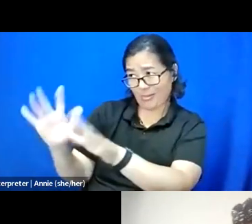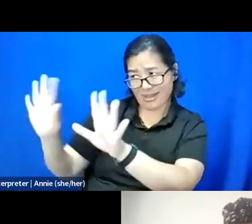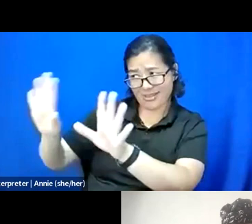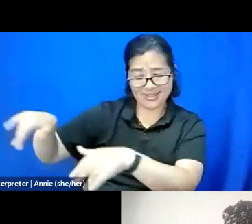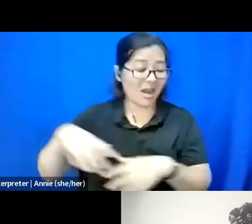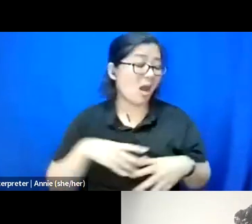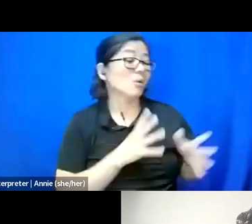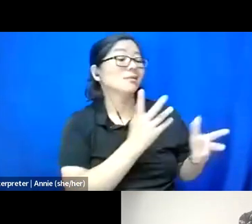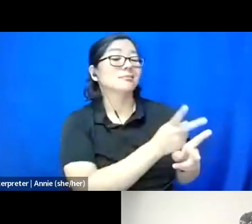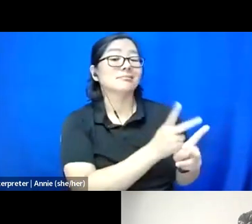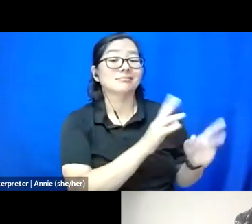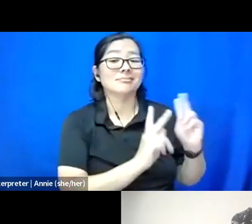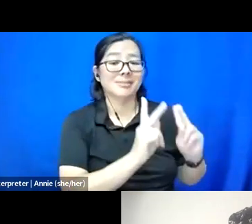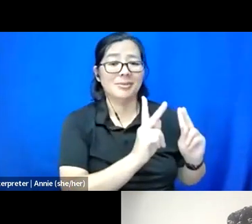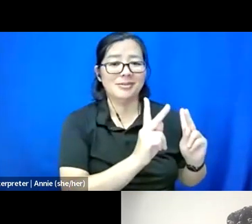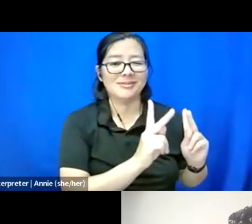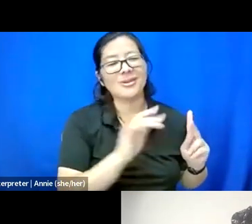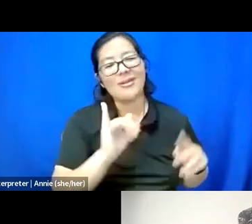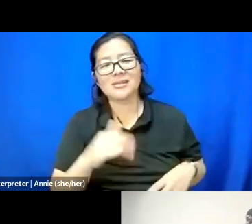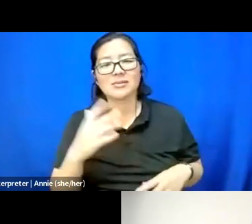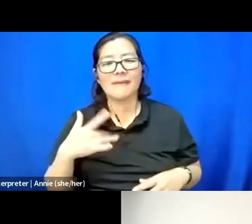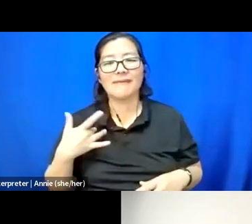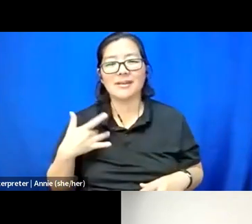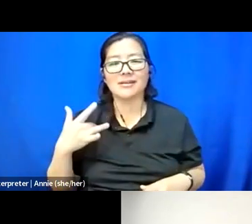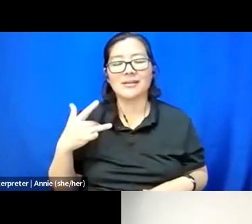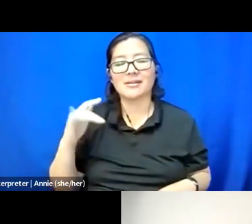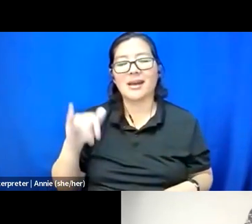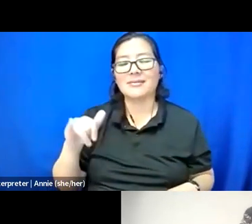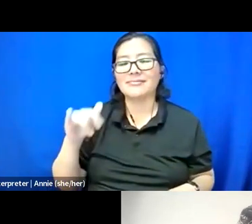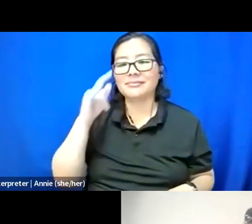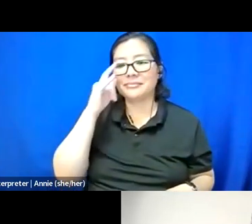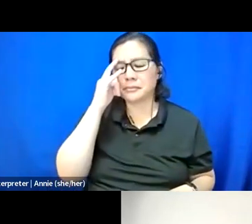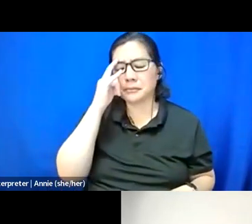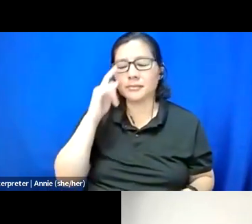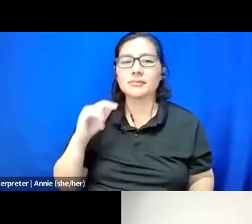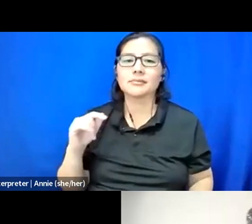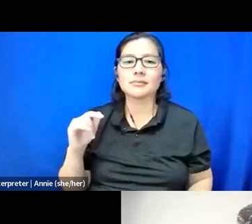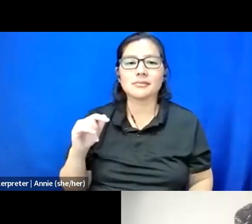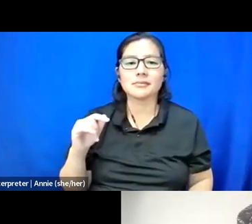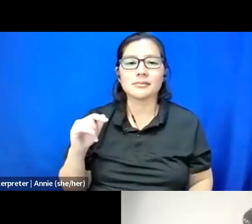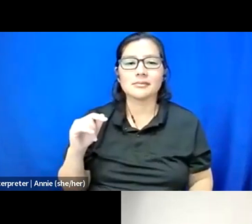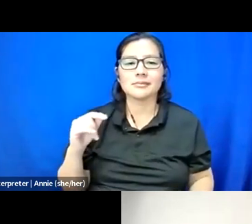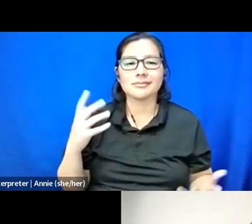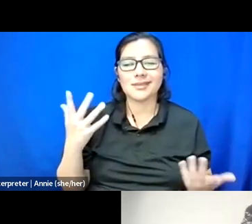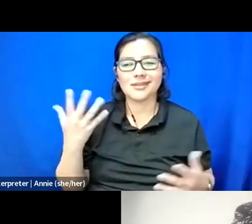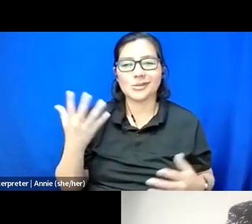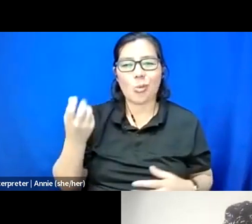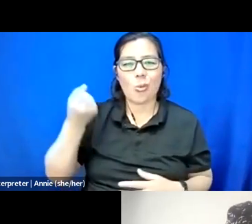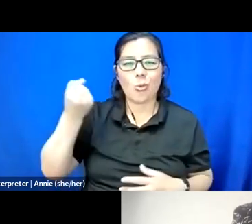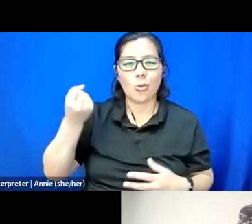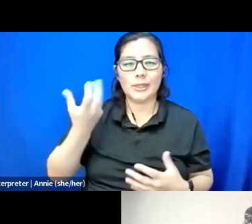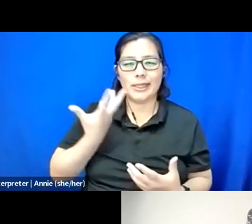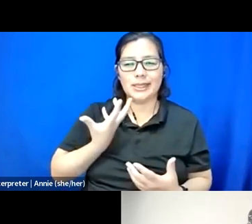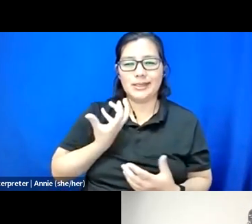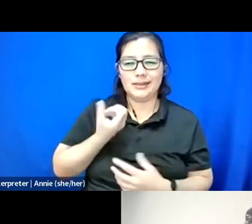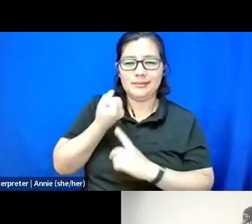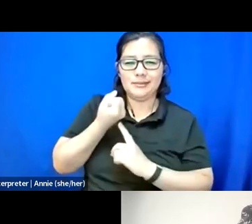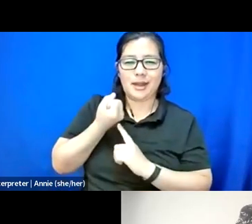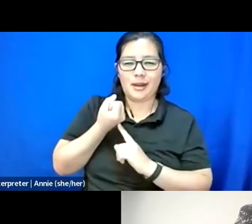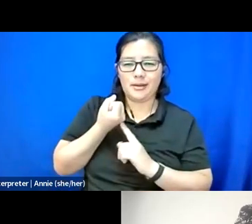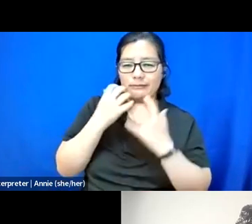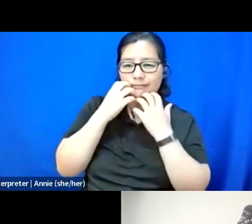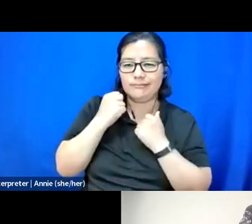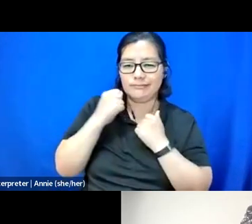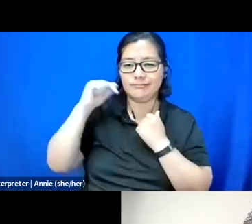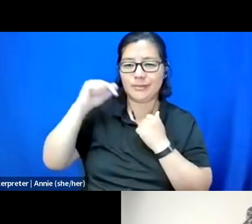You know, that's what I feel like, that like the holding is in scholar activism is, yeah,